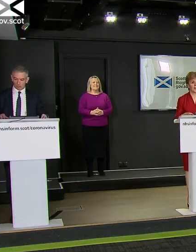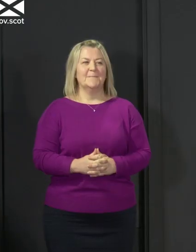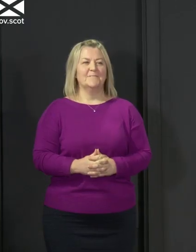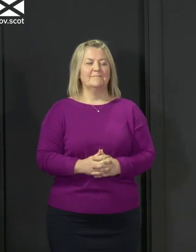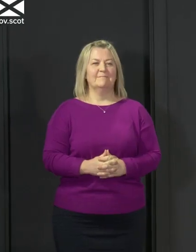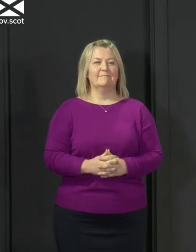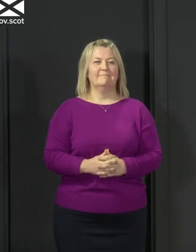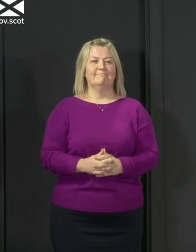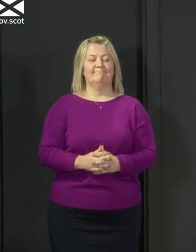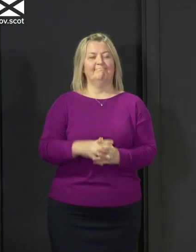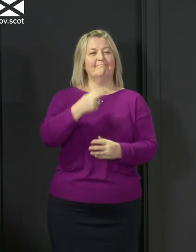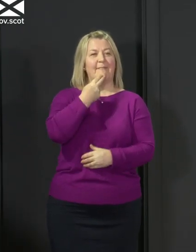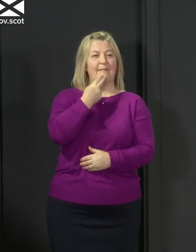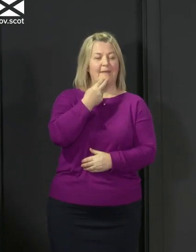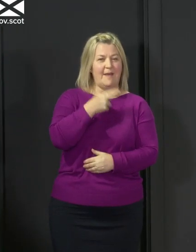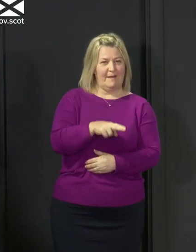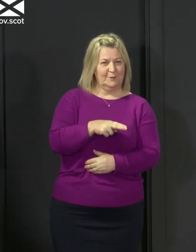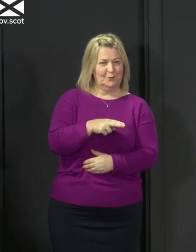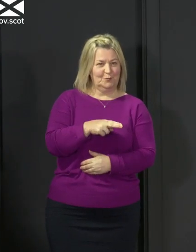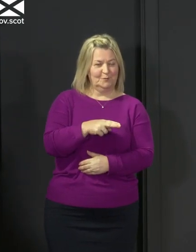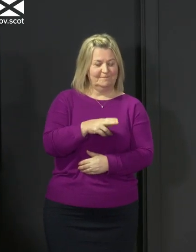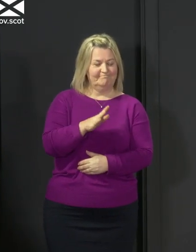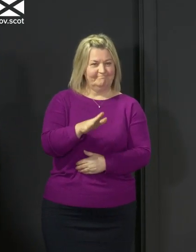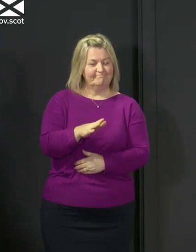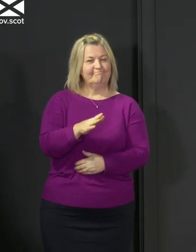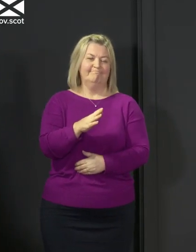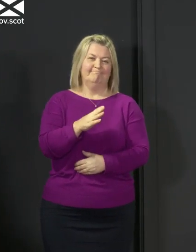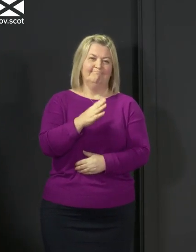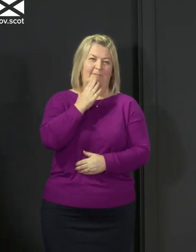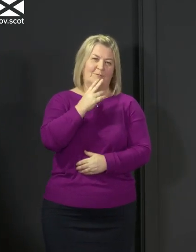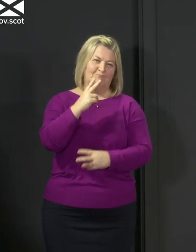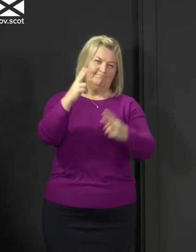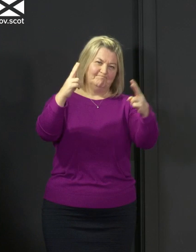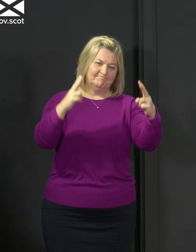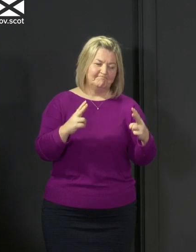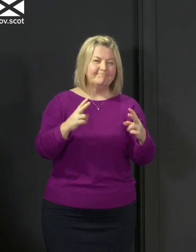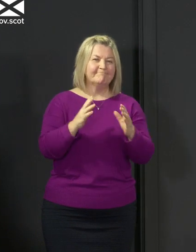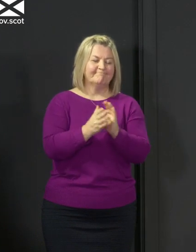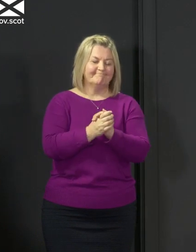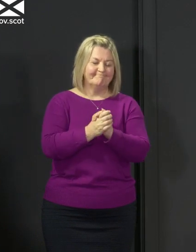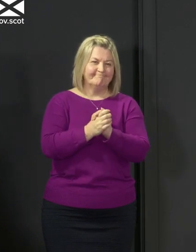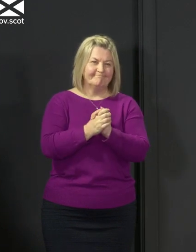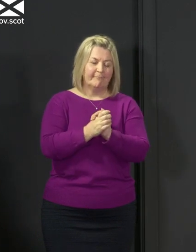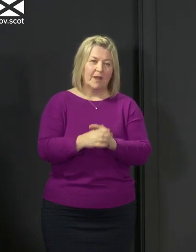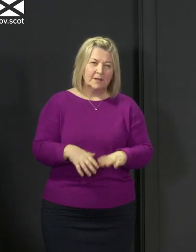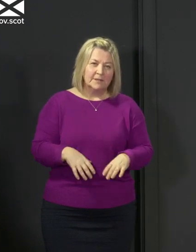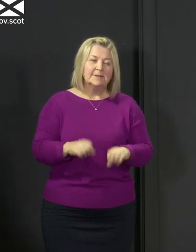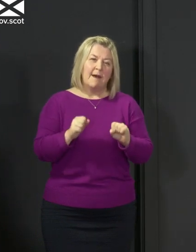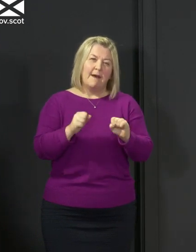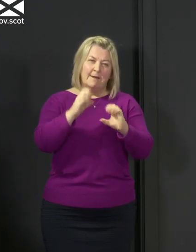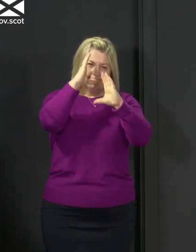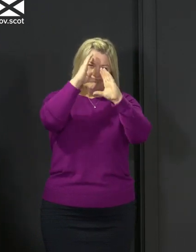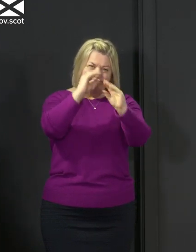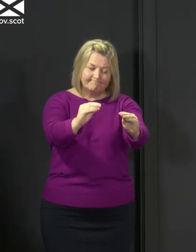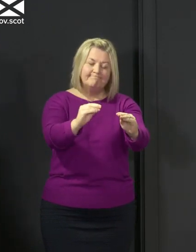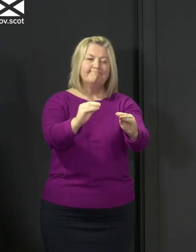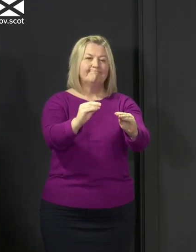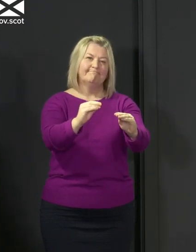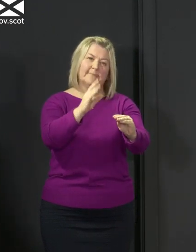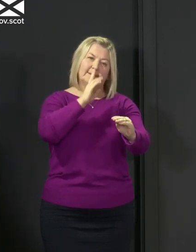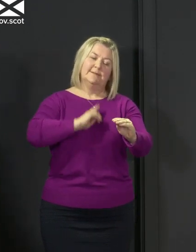Good afternoon. I have to start with the very sad news that we have received confirmation,